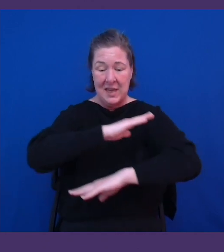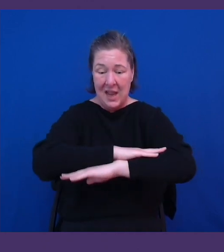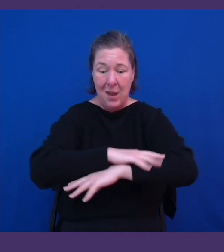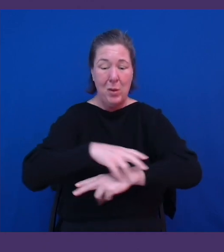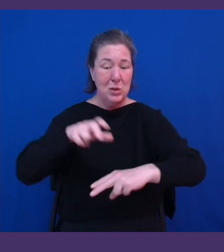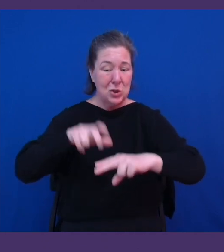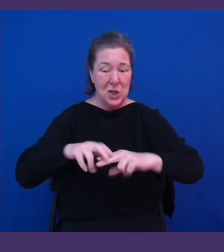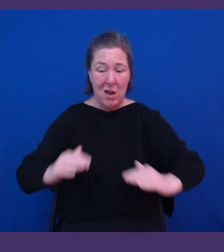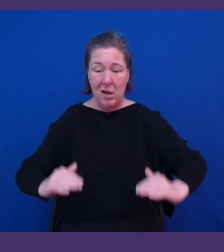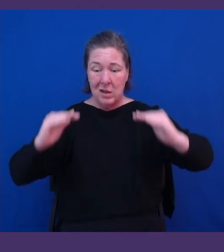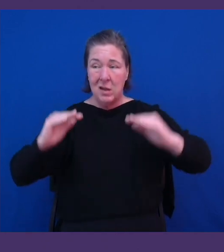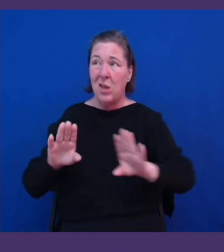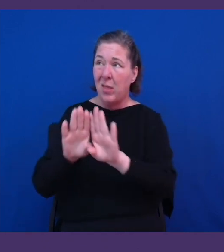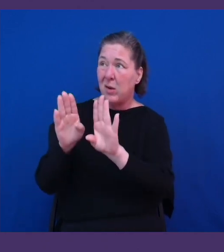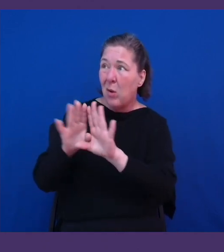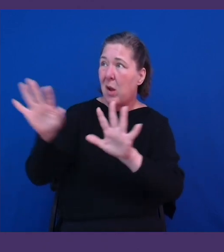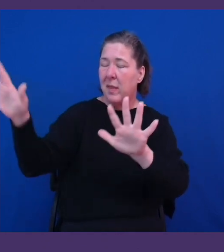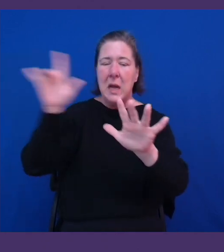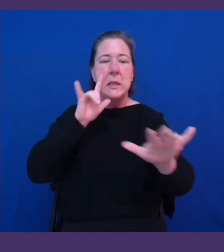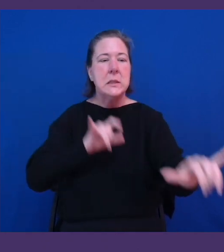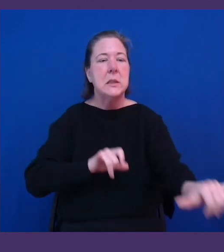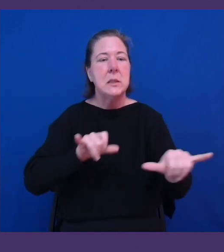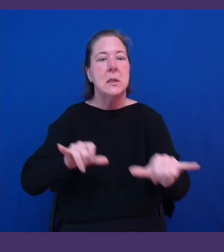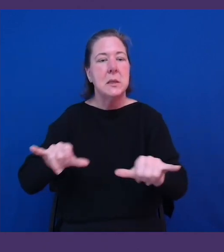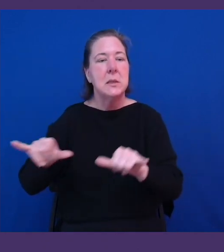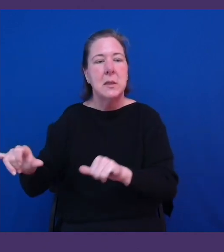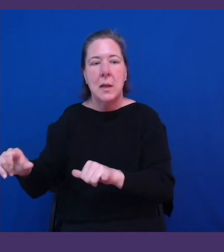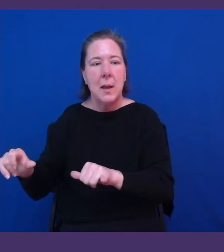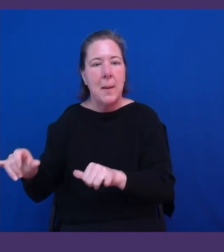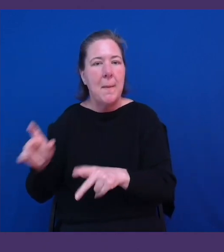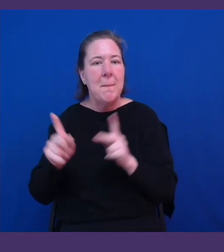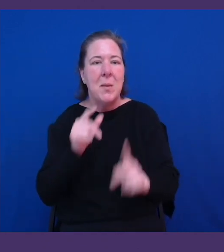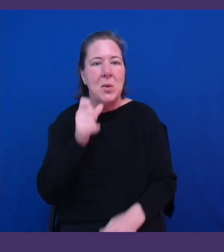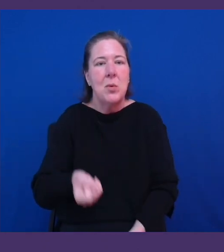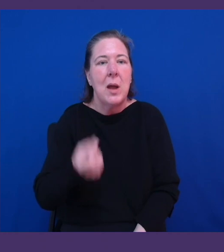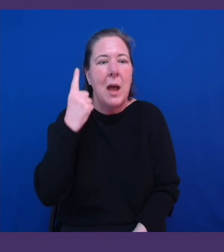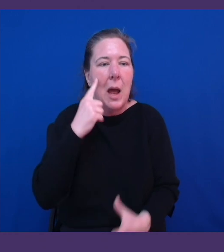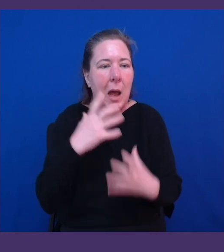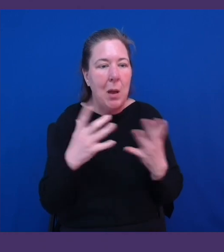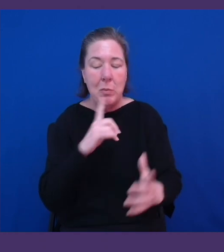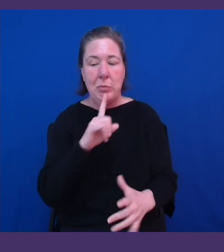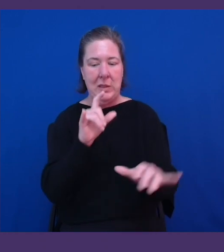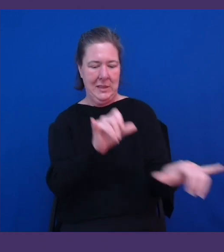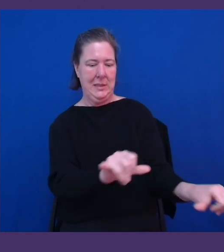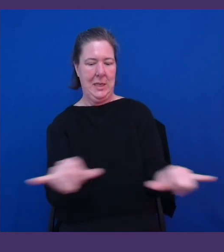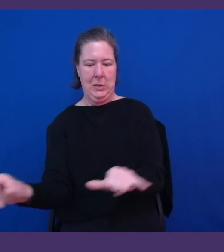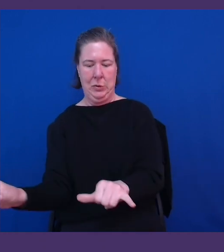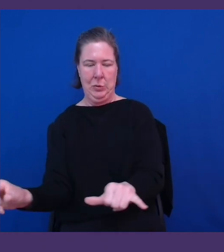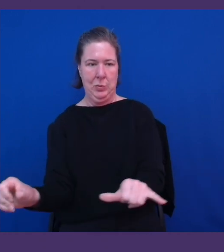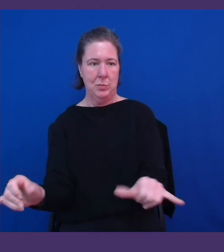And I mean, there's so many standards everywhere people just don't understand how much is really standardized. Also, the definition